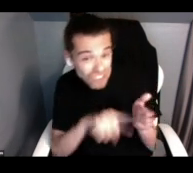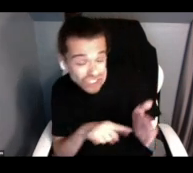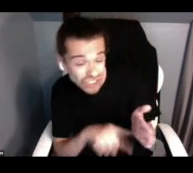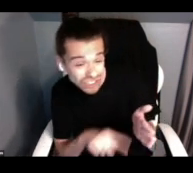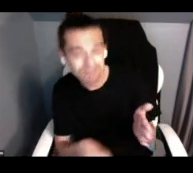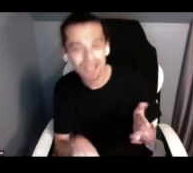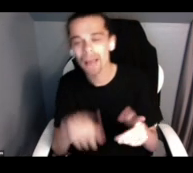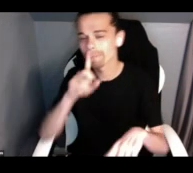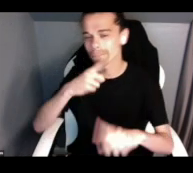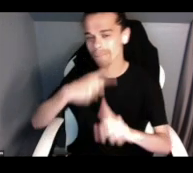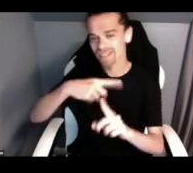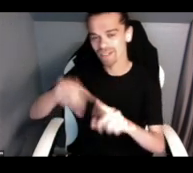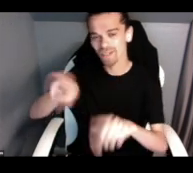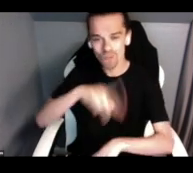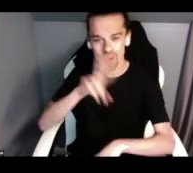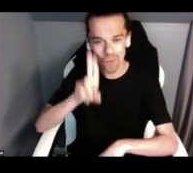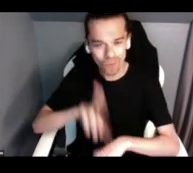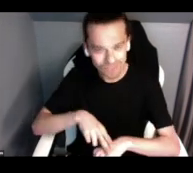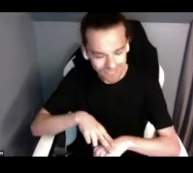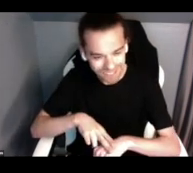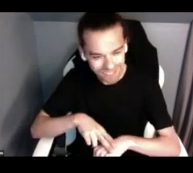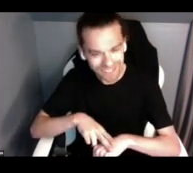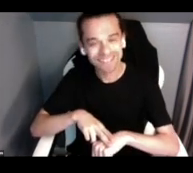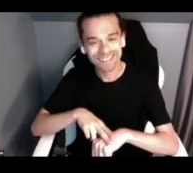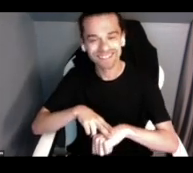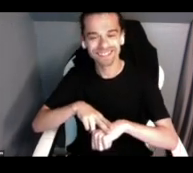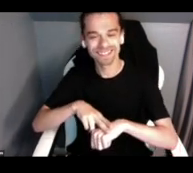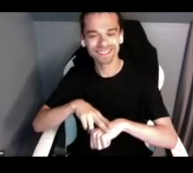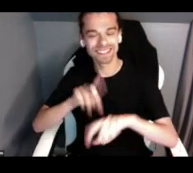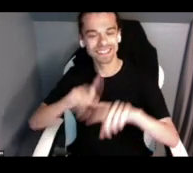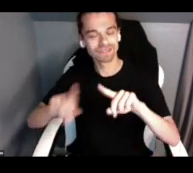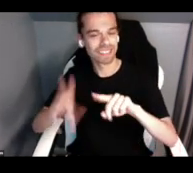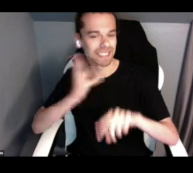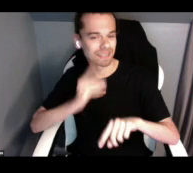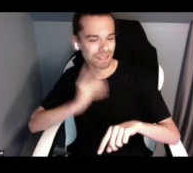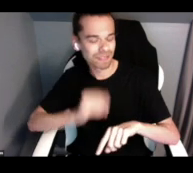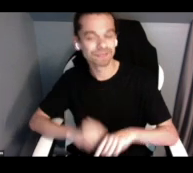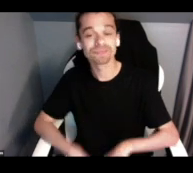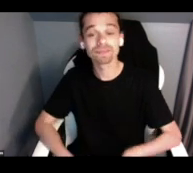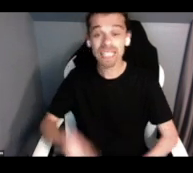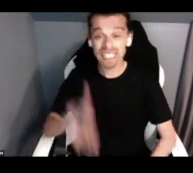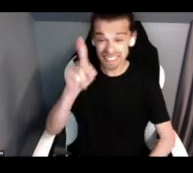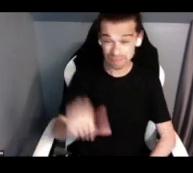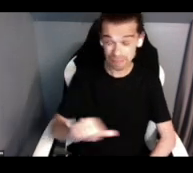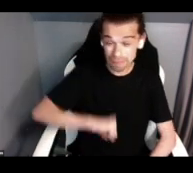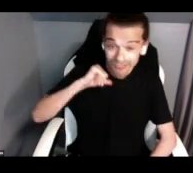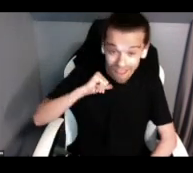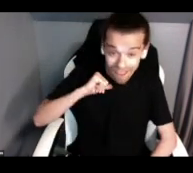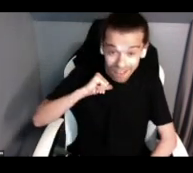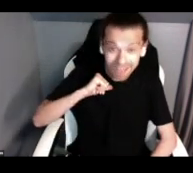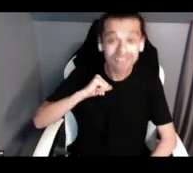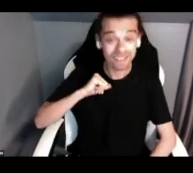our lived disability experience. Disability pride is present within our team.